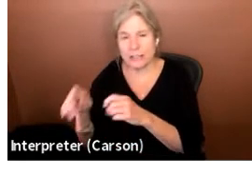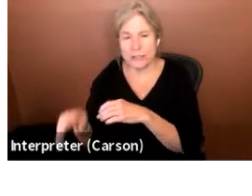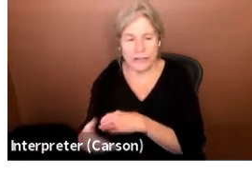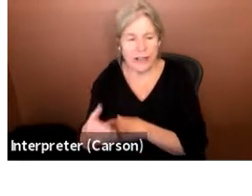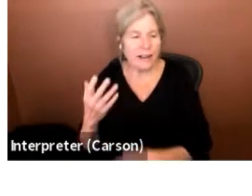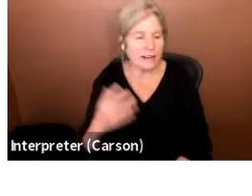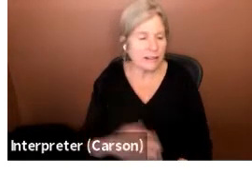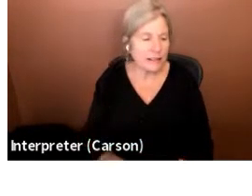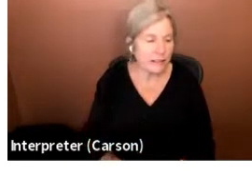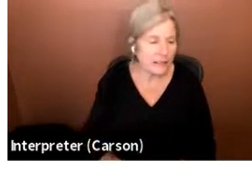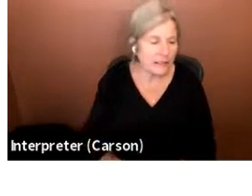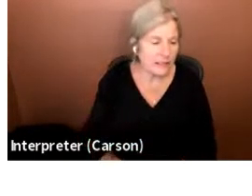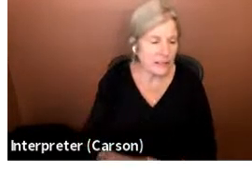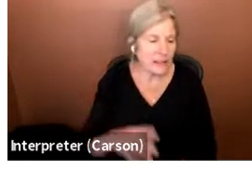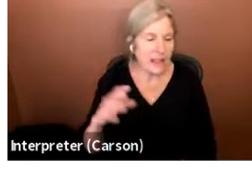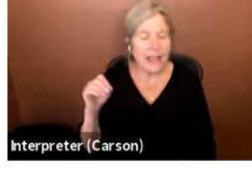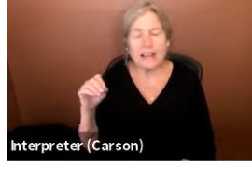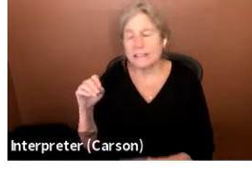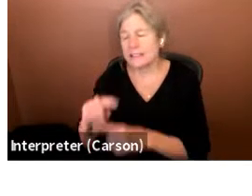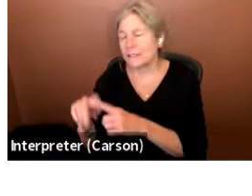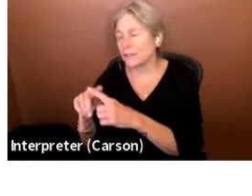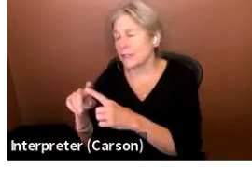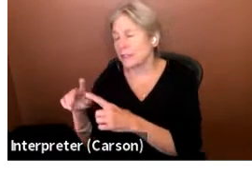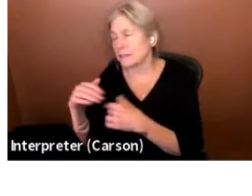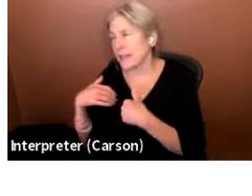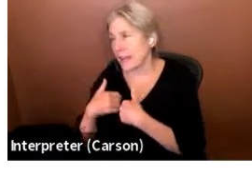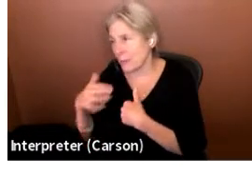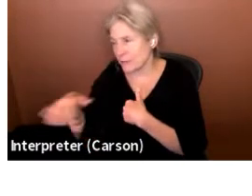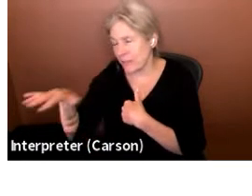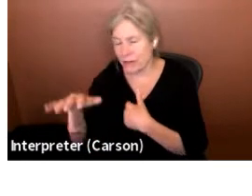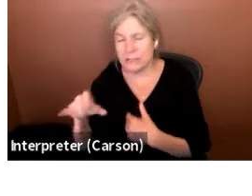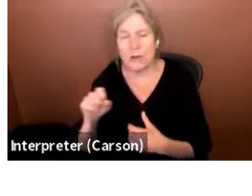And I started having a challenge to try to deSIEF